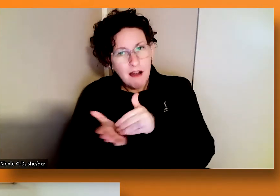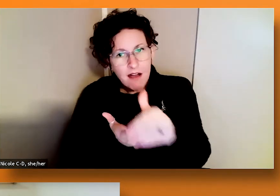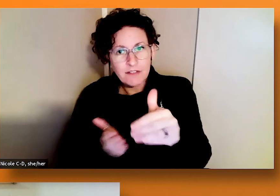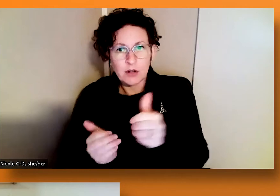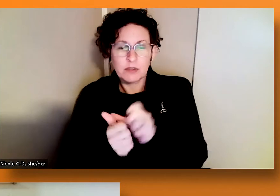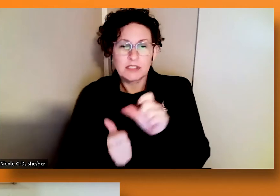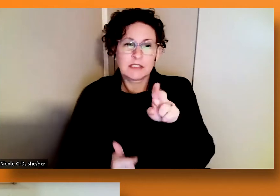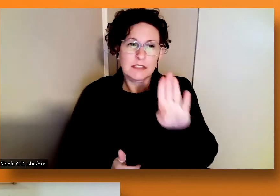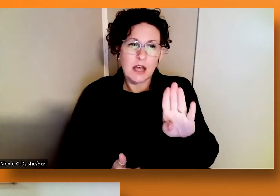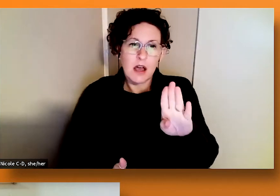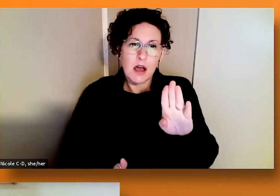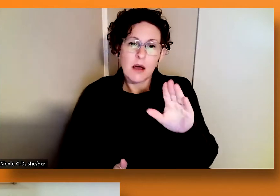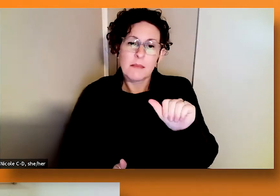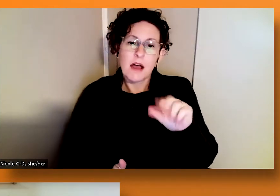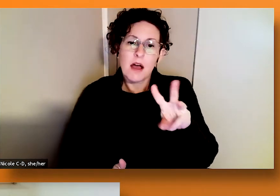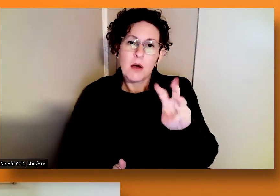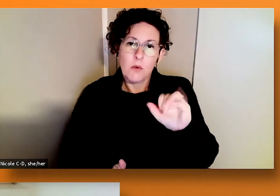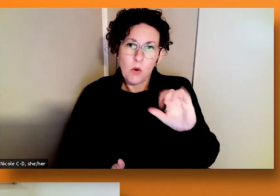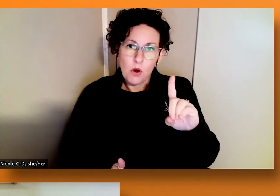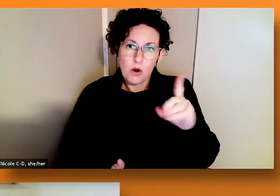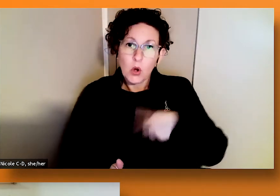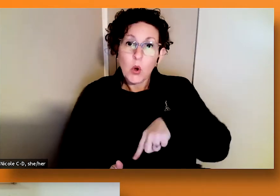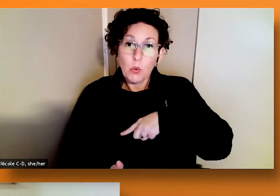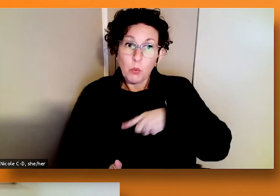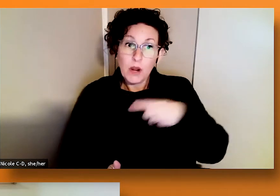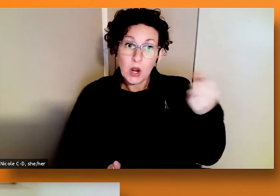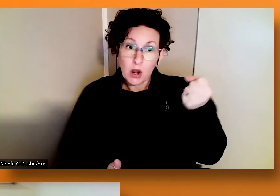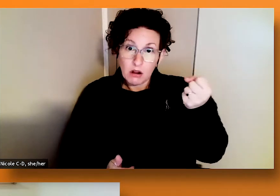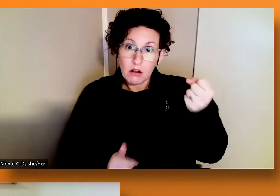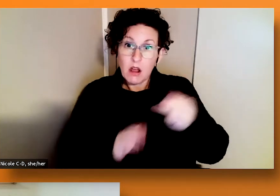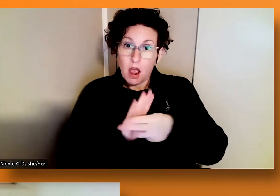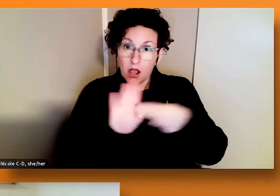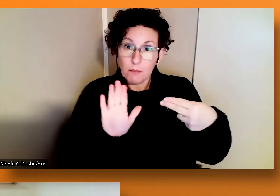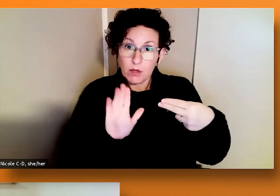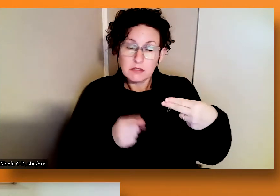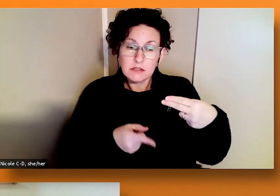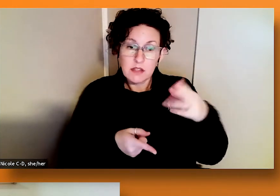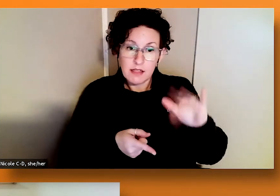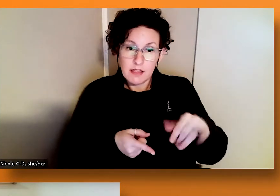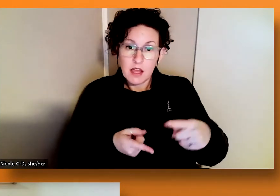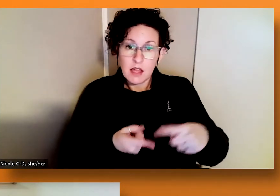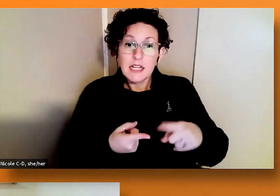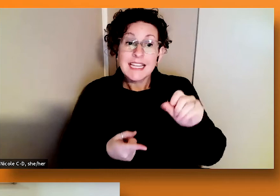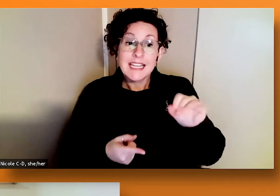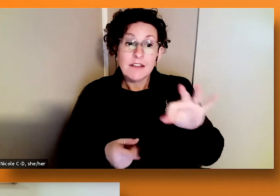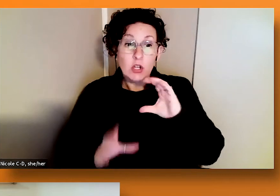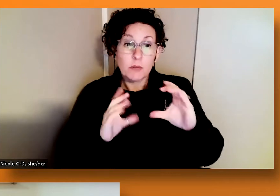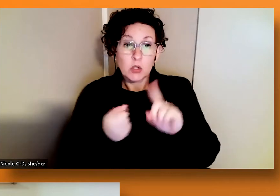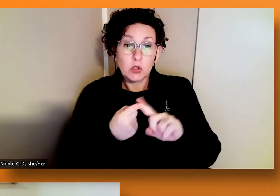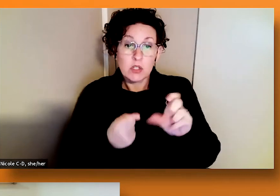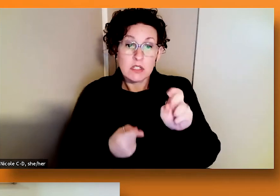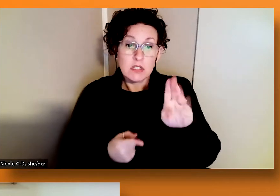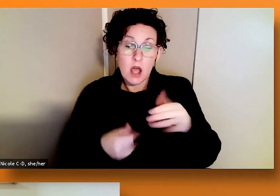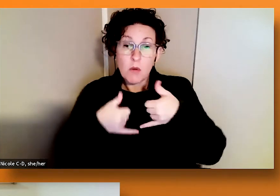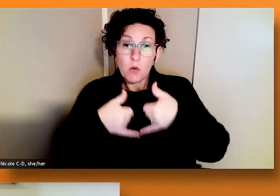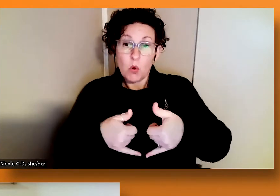because we do encumbrances for subawards. And if you're communicating to your subaward institute